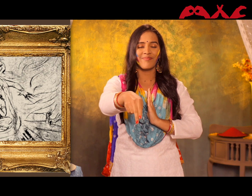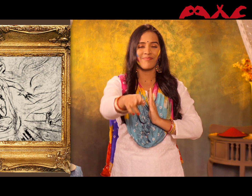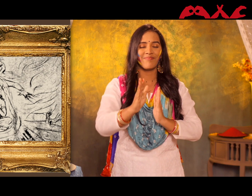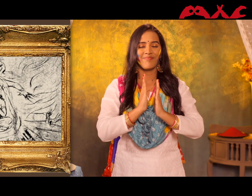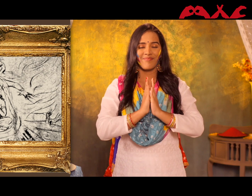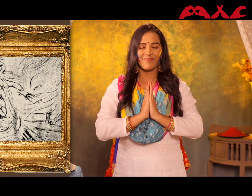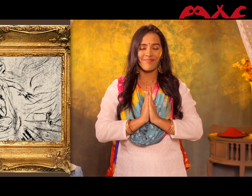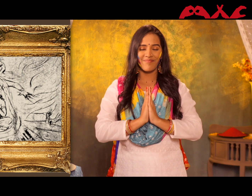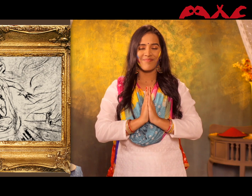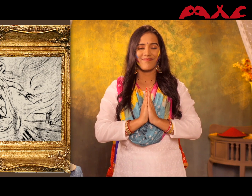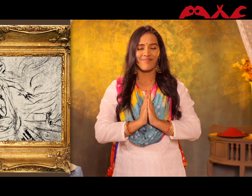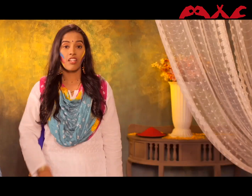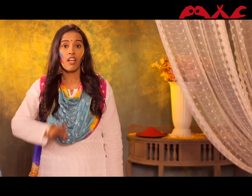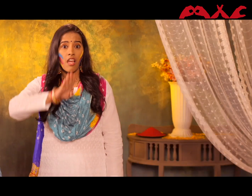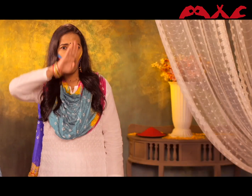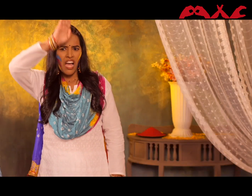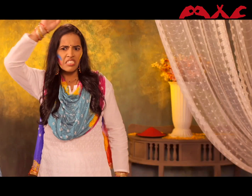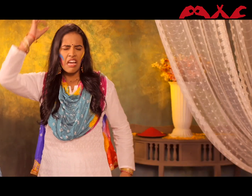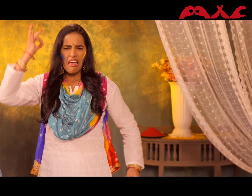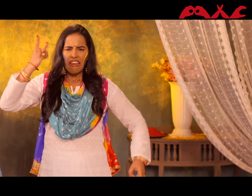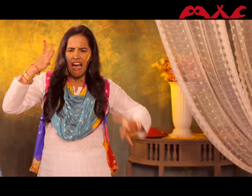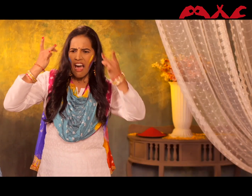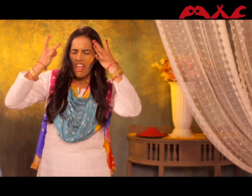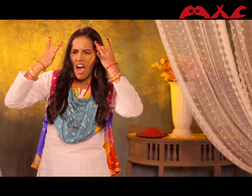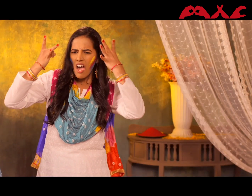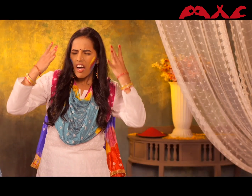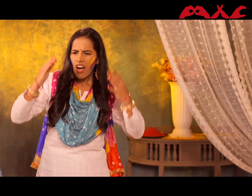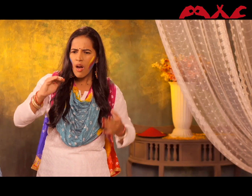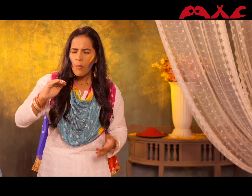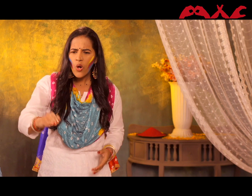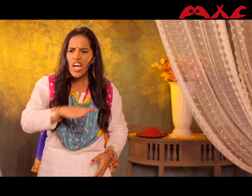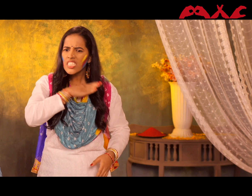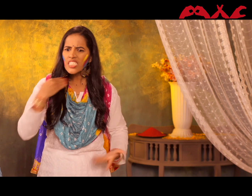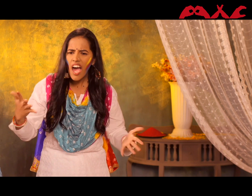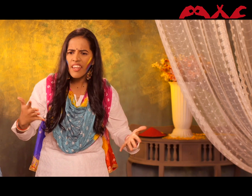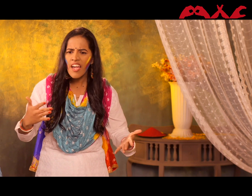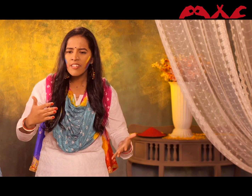with the same smile on his face which he had when he was placed there. The king was enraged